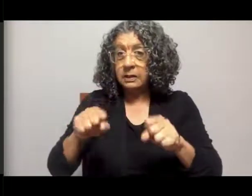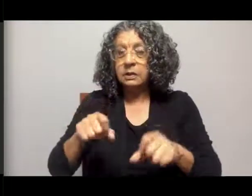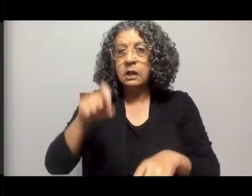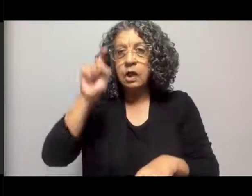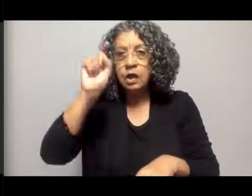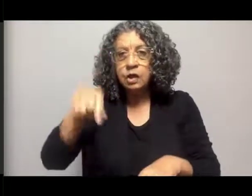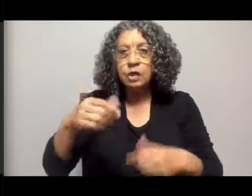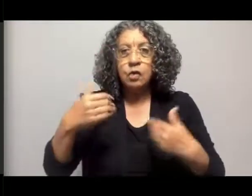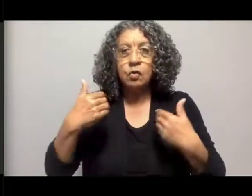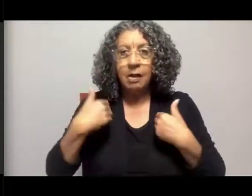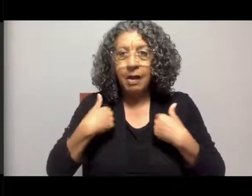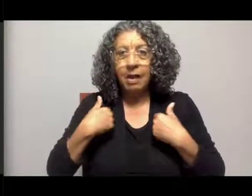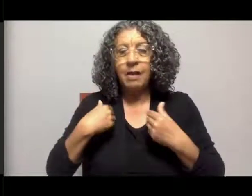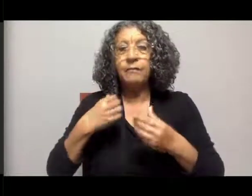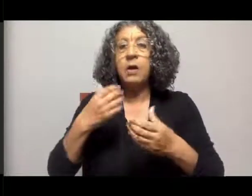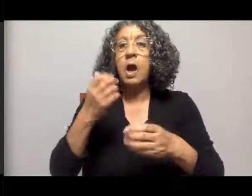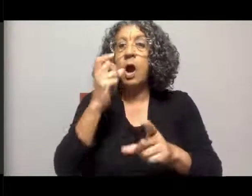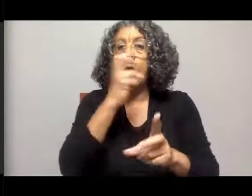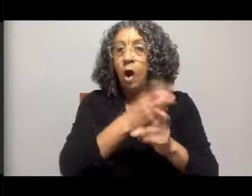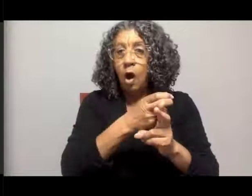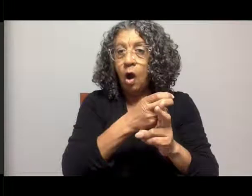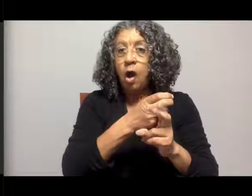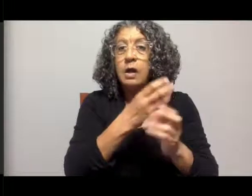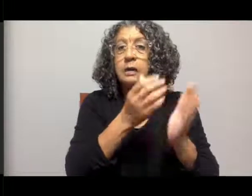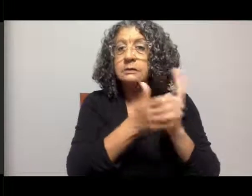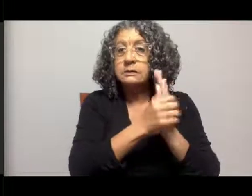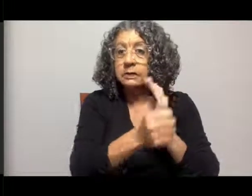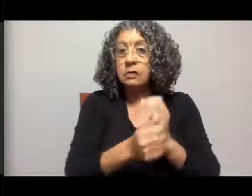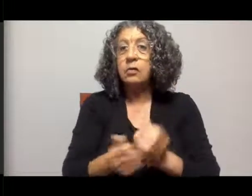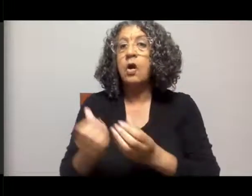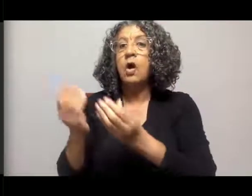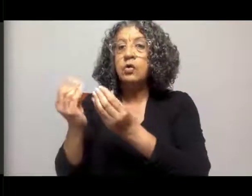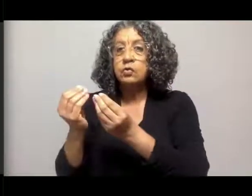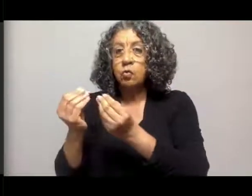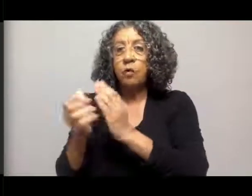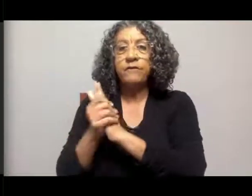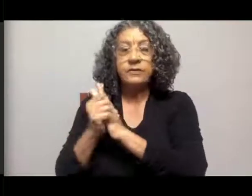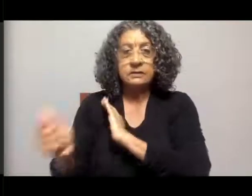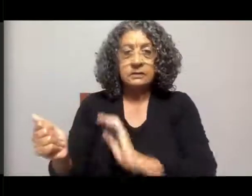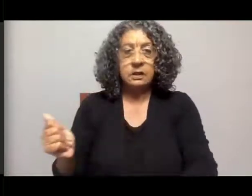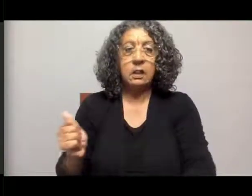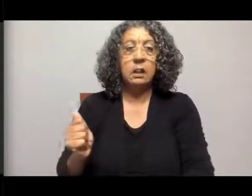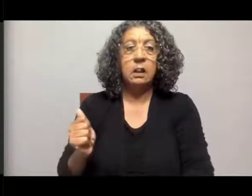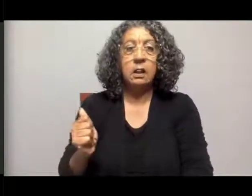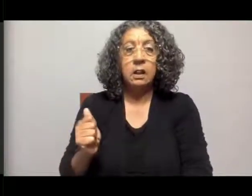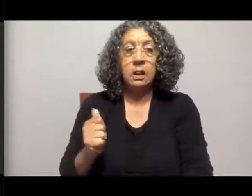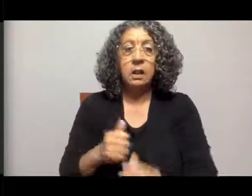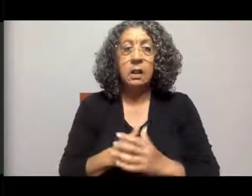Your skills and abilities you should have hard skills and soft skills.